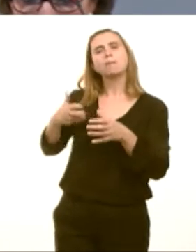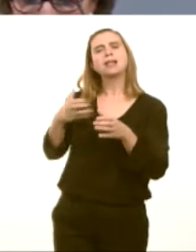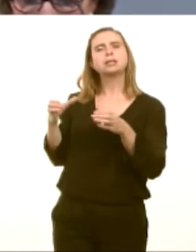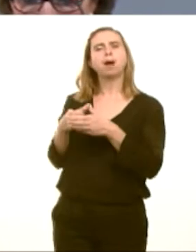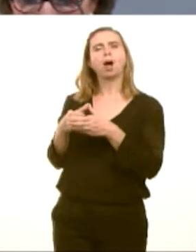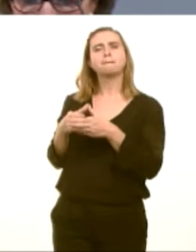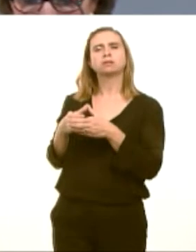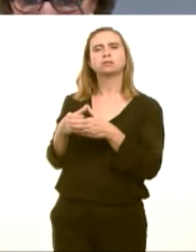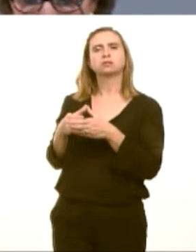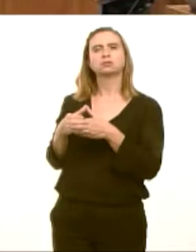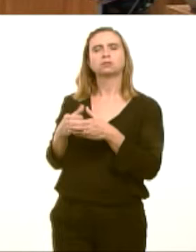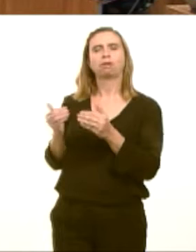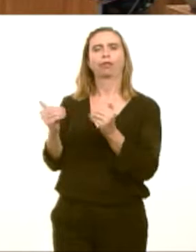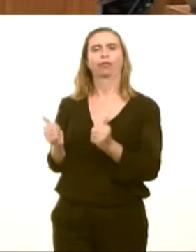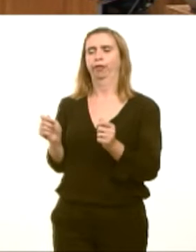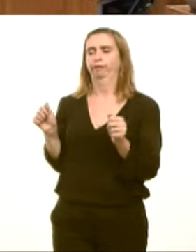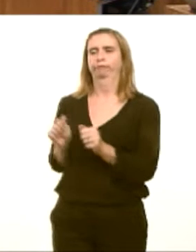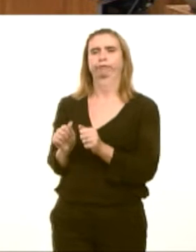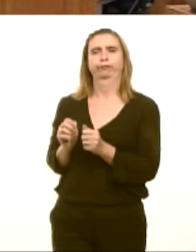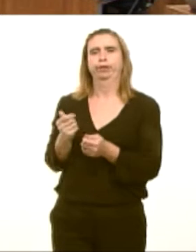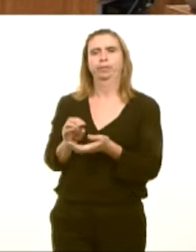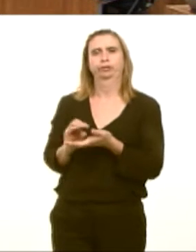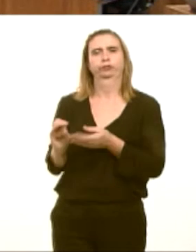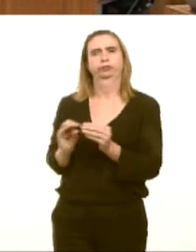they have to deliver? Carwyn Jones: Well, theyíre not, for a number of reasons.